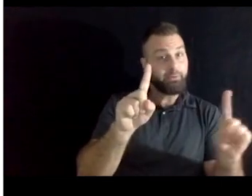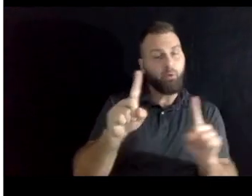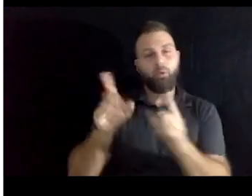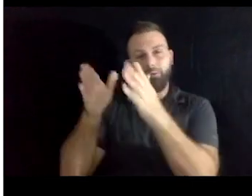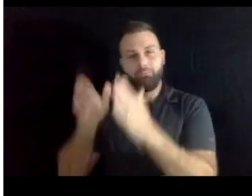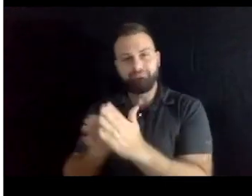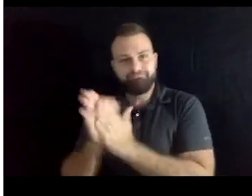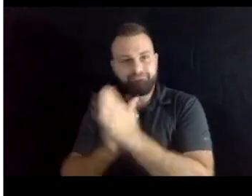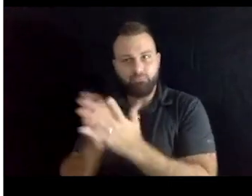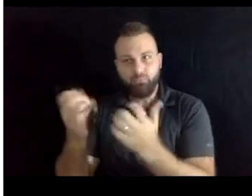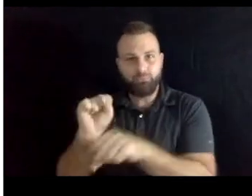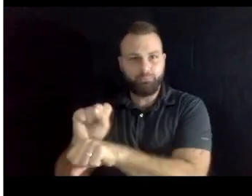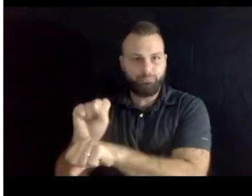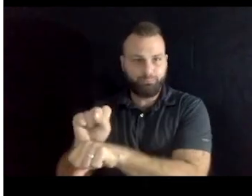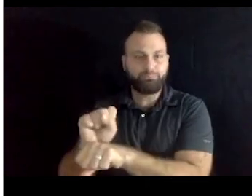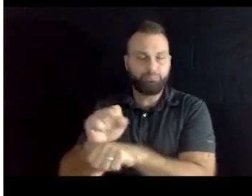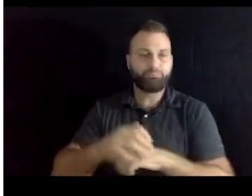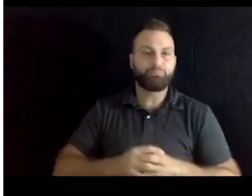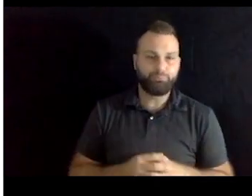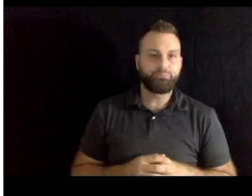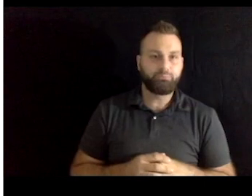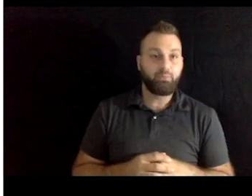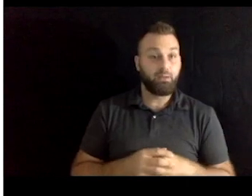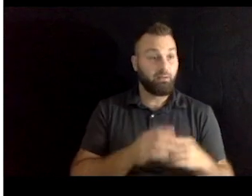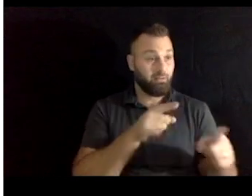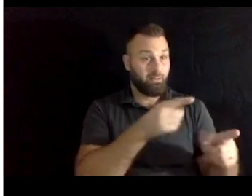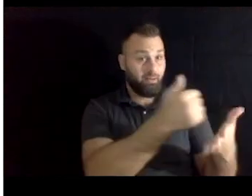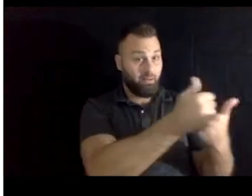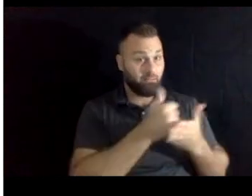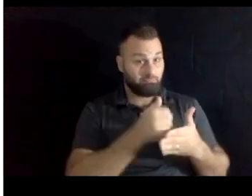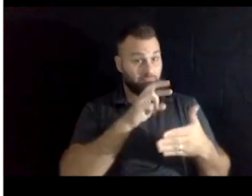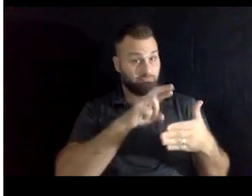and often the kind of the gold standard for collecting console evidence